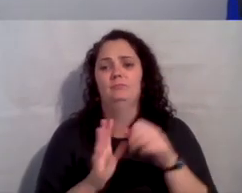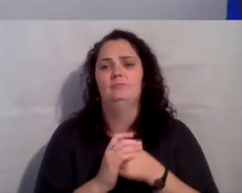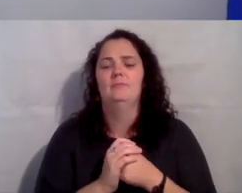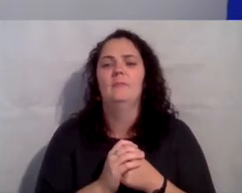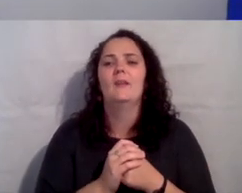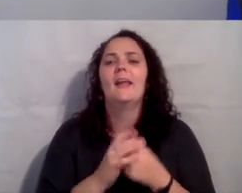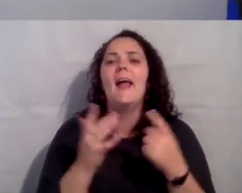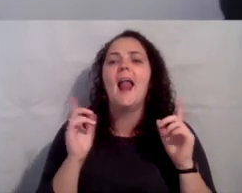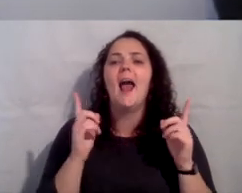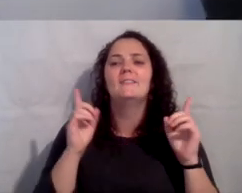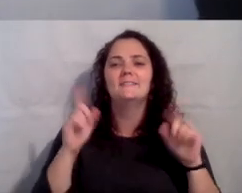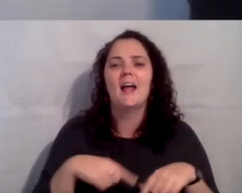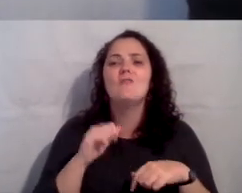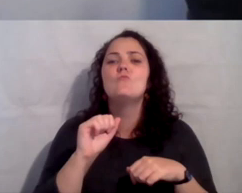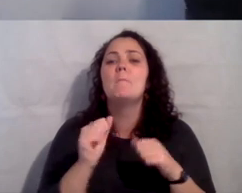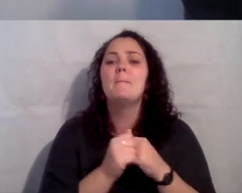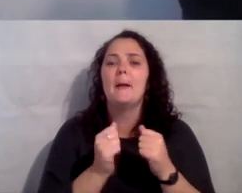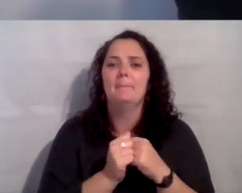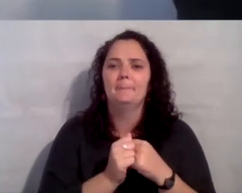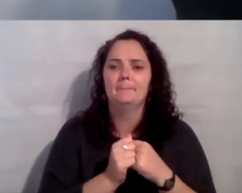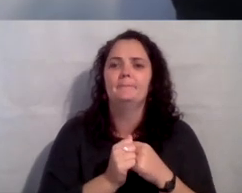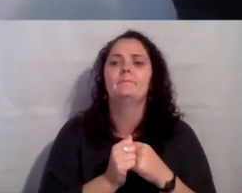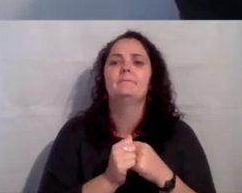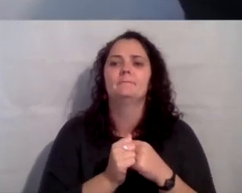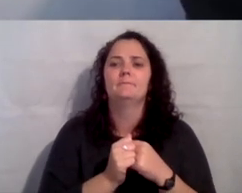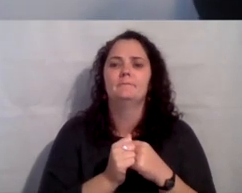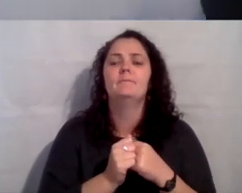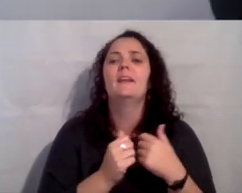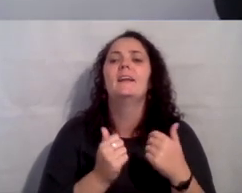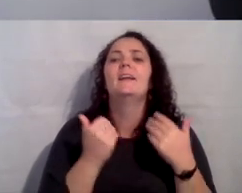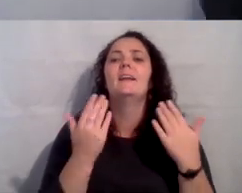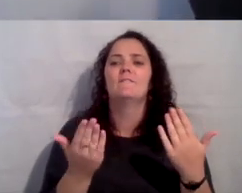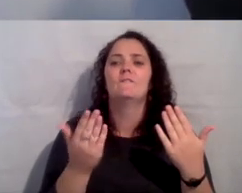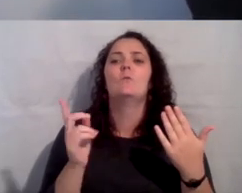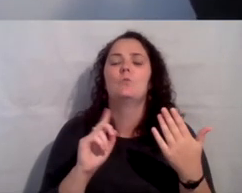you to do is take your sheet of paper and take with your pencil, your charcoal, whatever you have and just give yourself